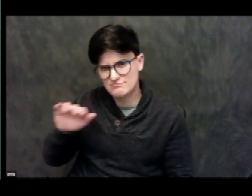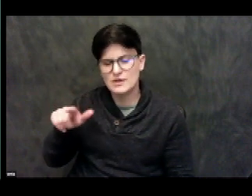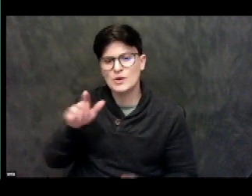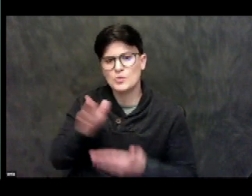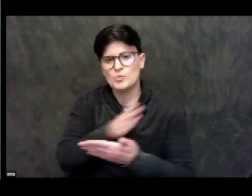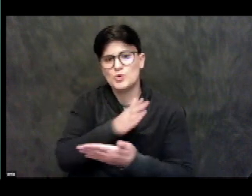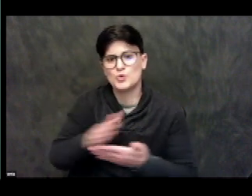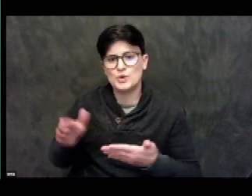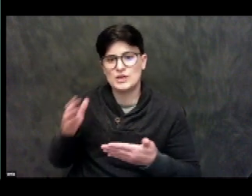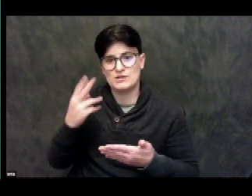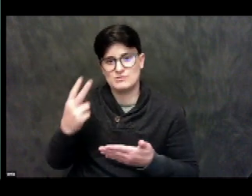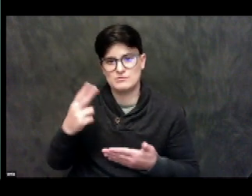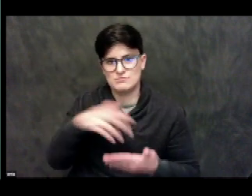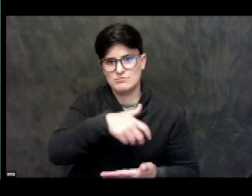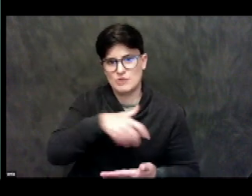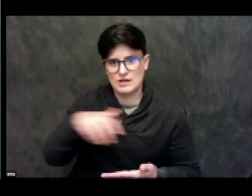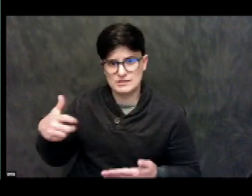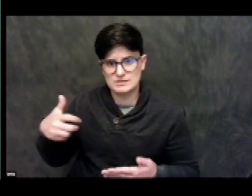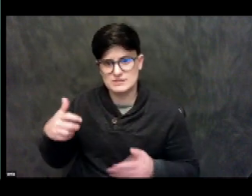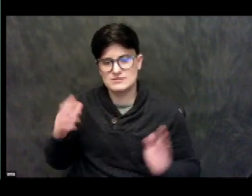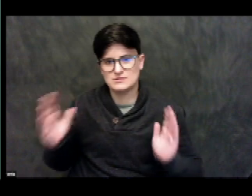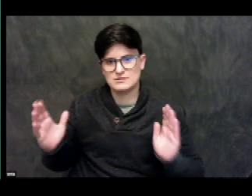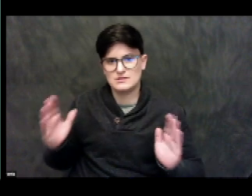I started tapering off under a